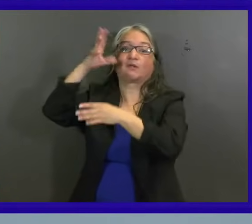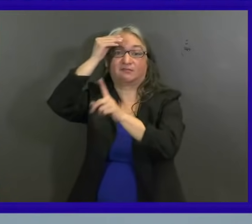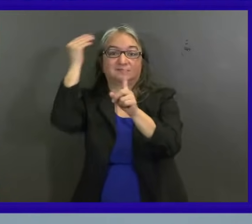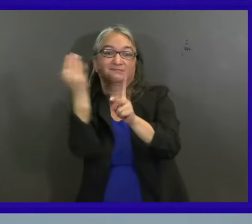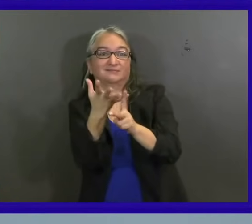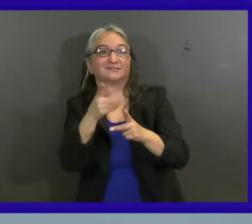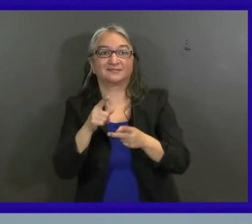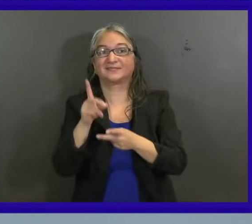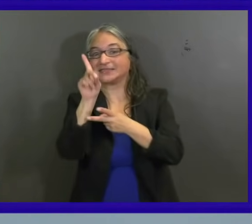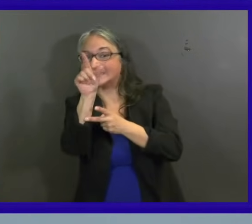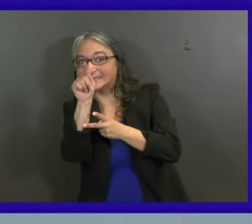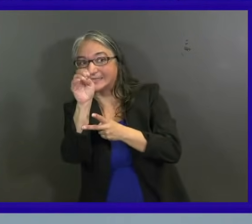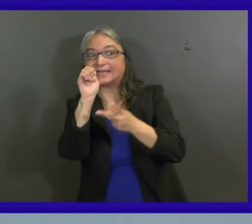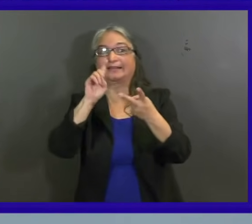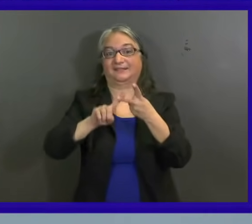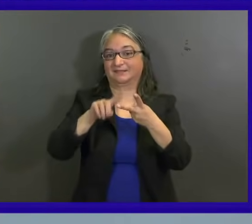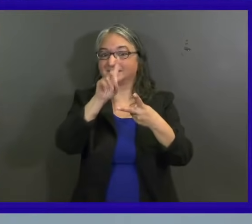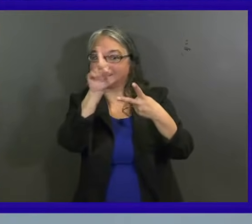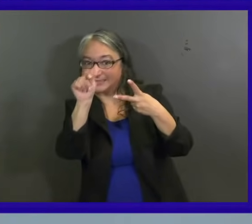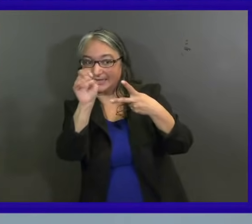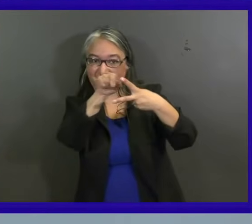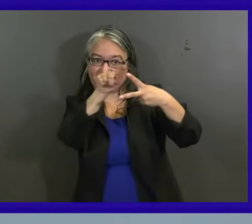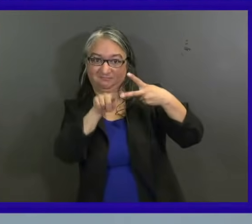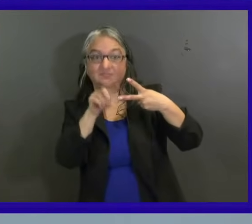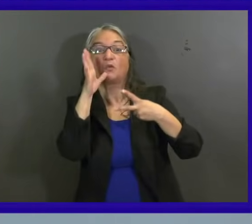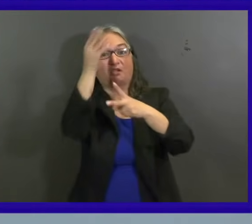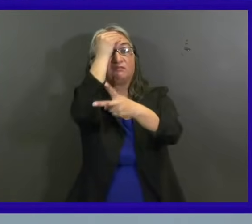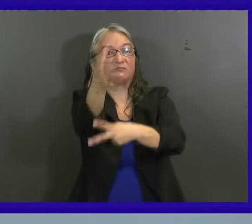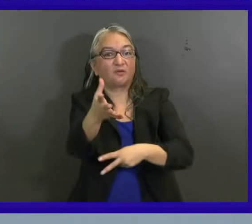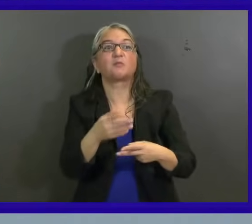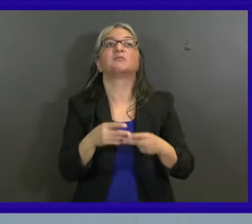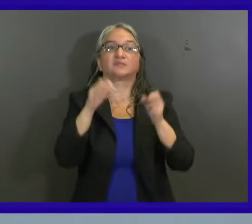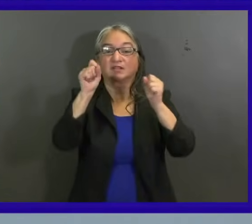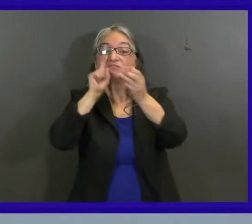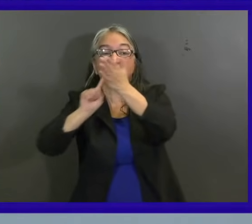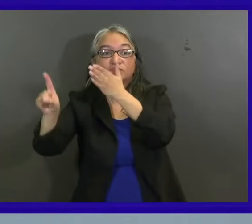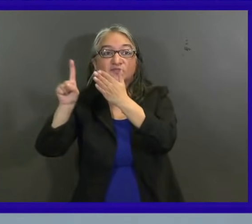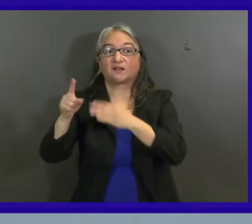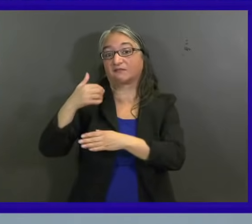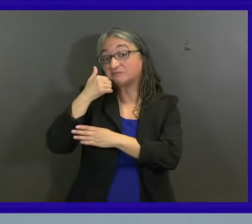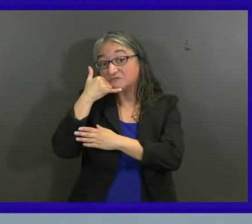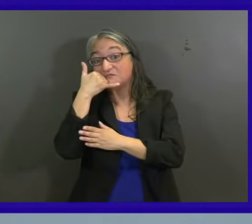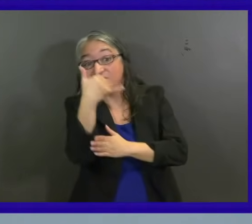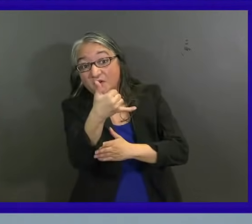so please call our call center visit protectmb.ca and check out the online vaccine finder map to